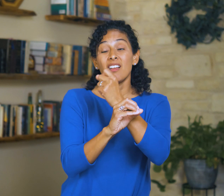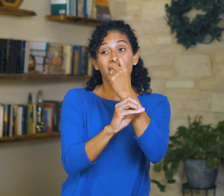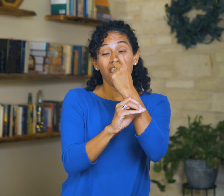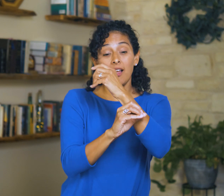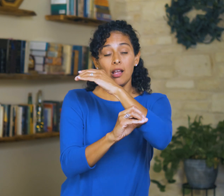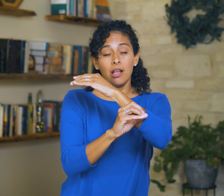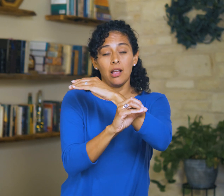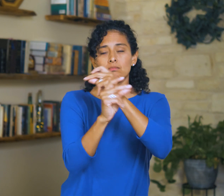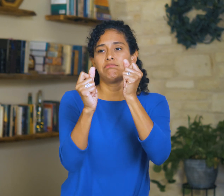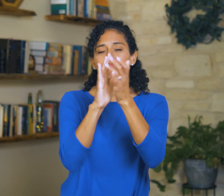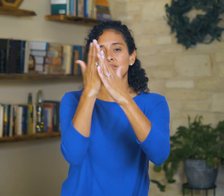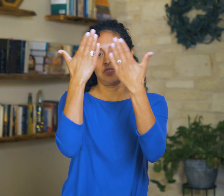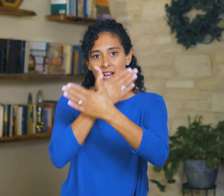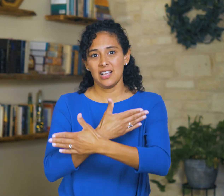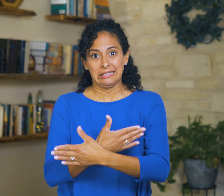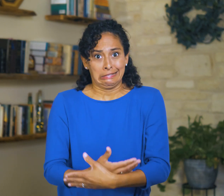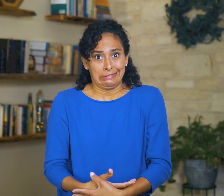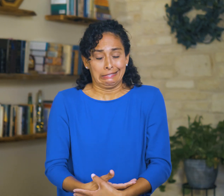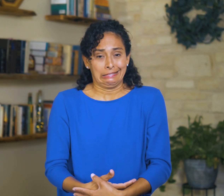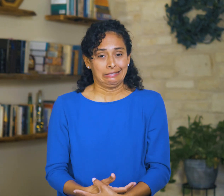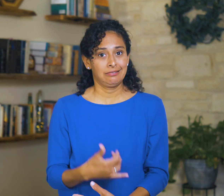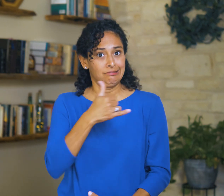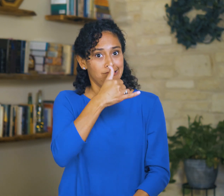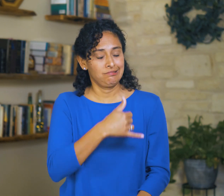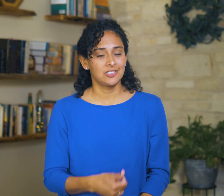but it will be followed by night.” Yikes.